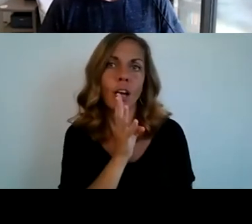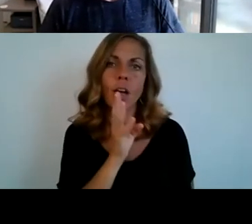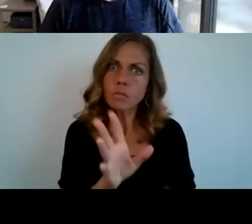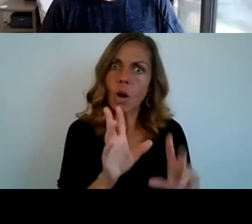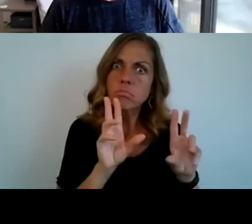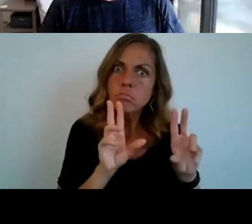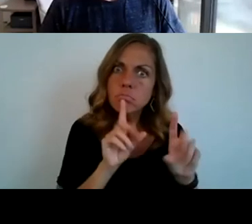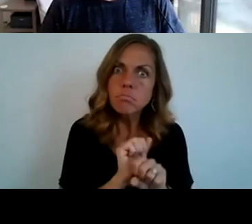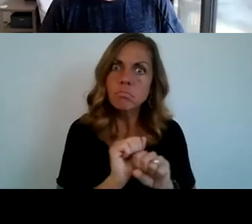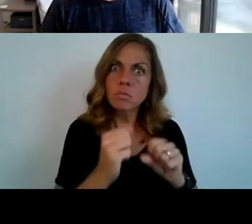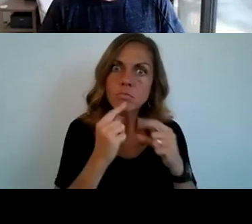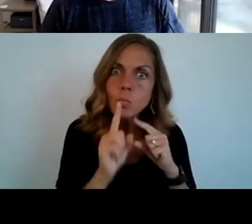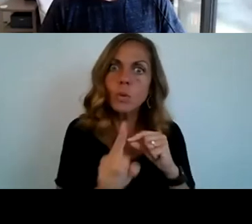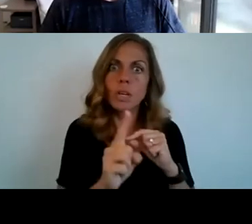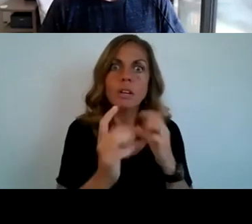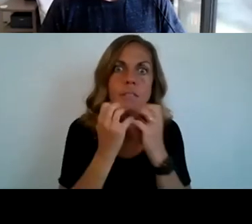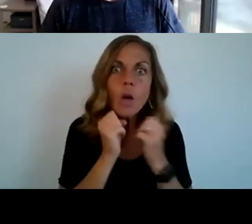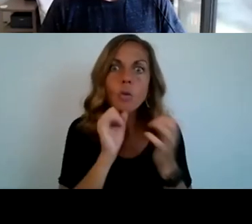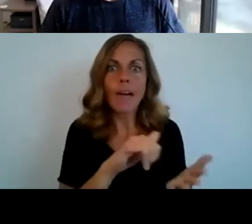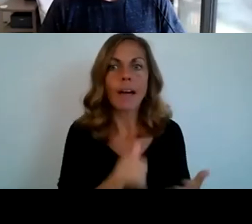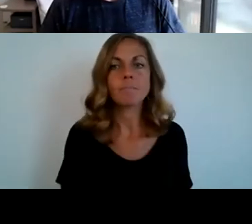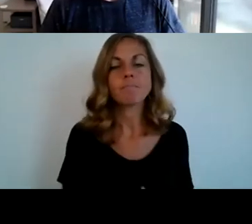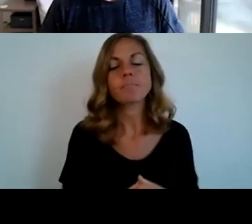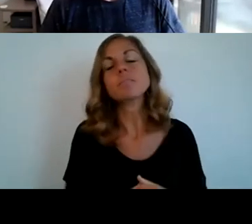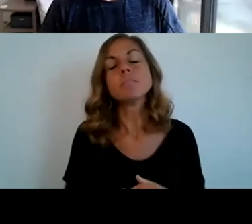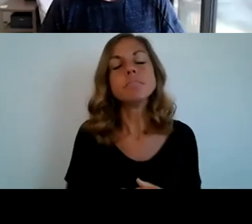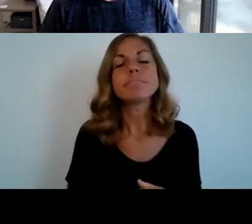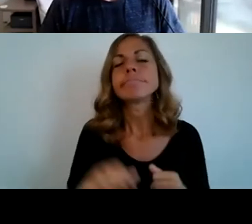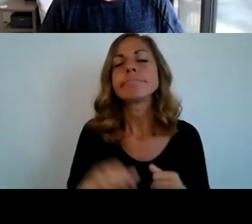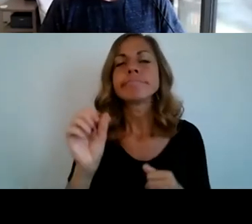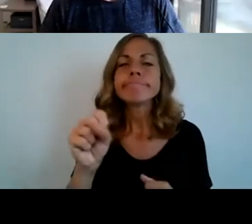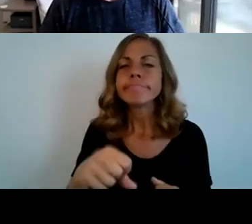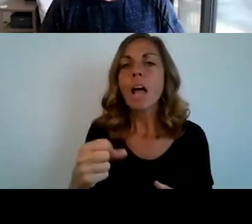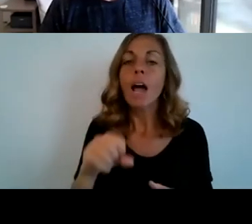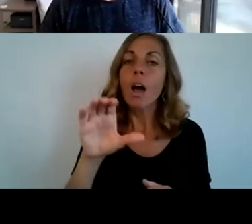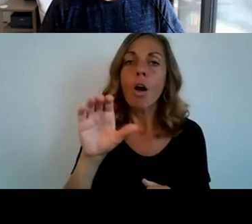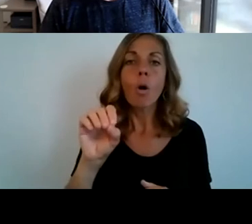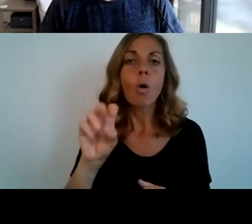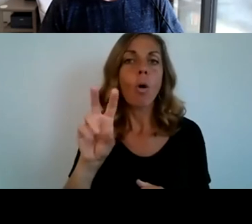living words. And I think that yes, okay, COVID has taken a lot from us and will continue